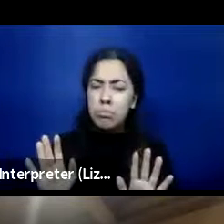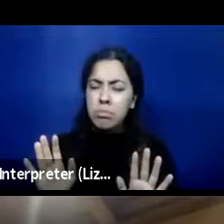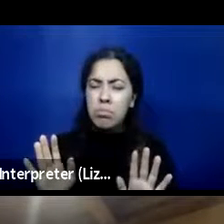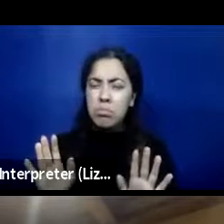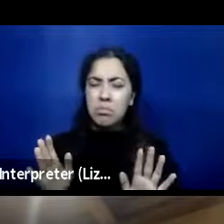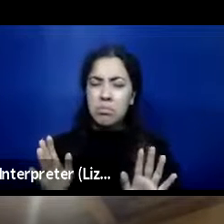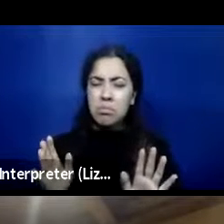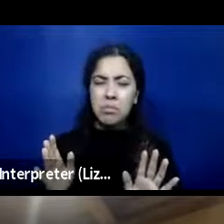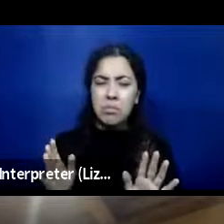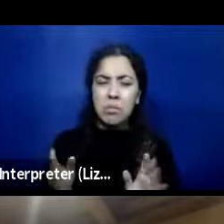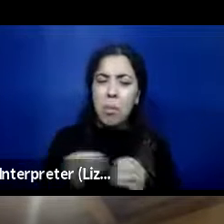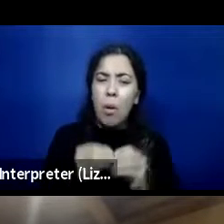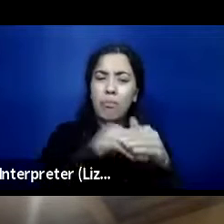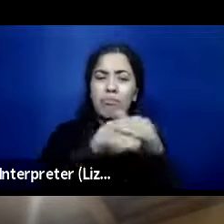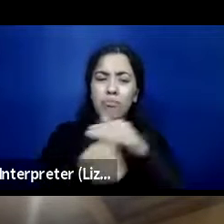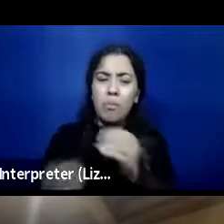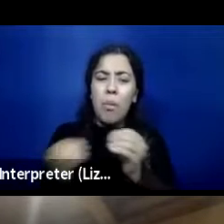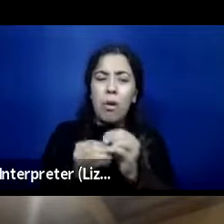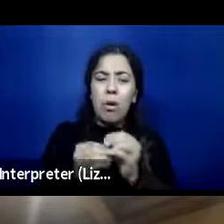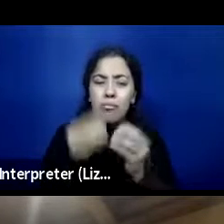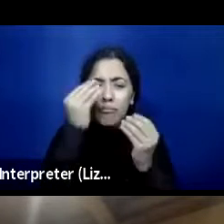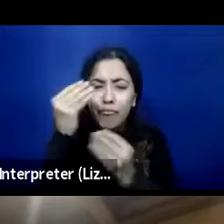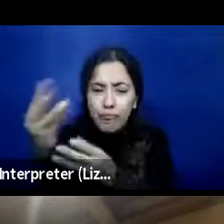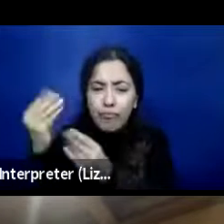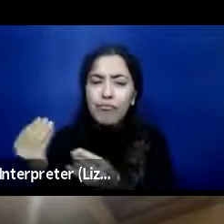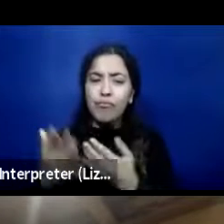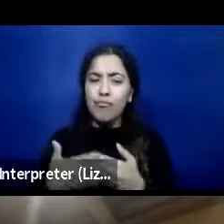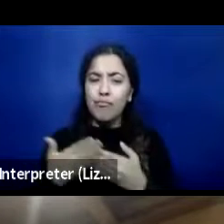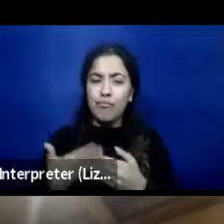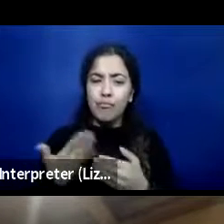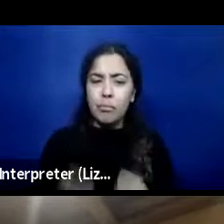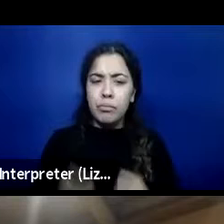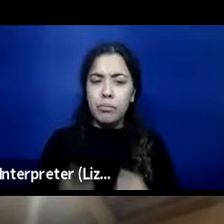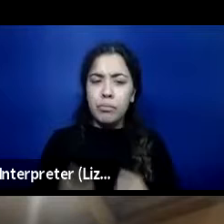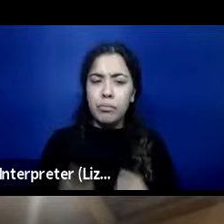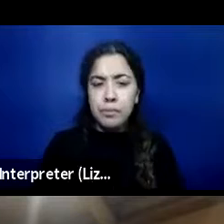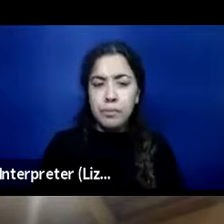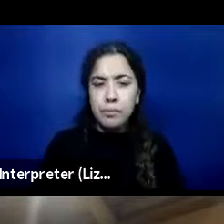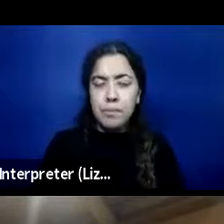the programs we use for things like statistics and data visualization